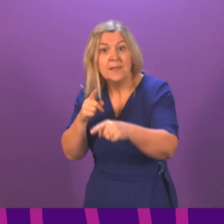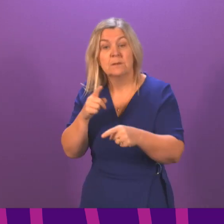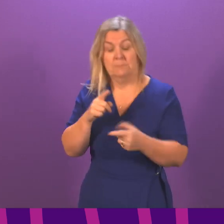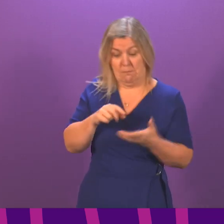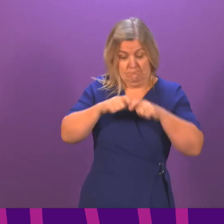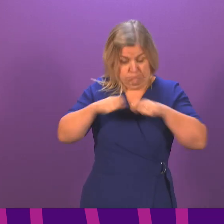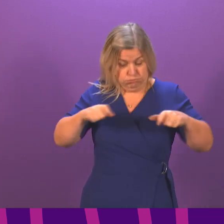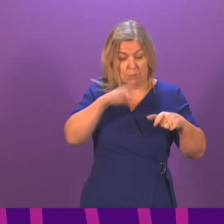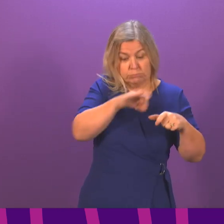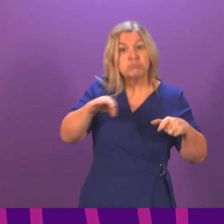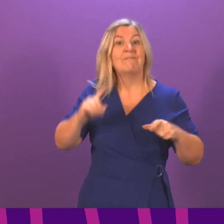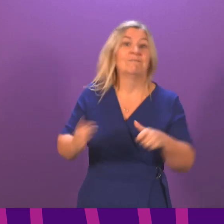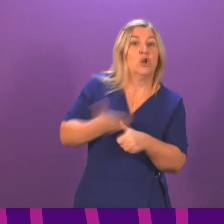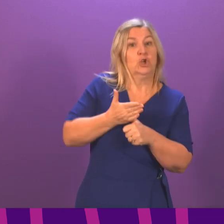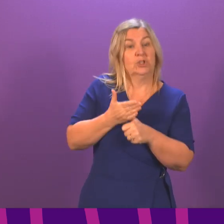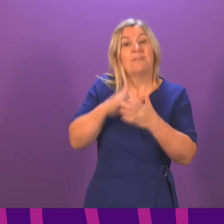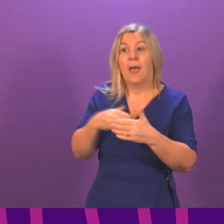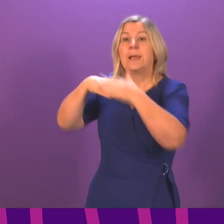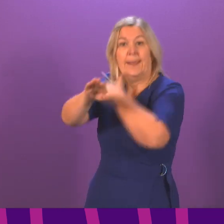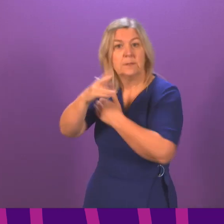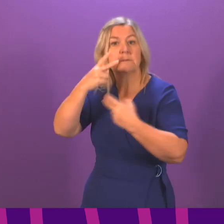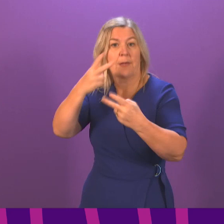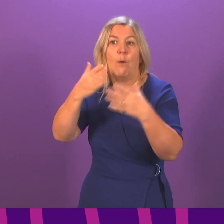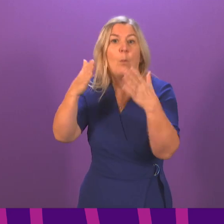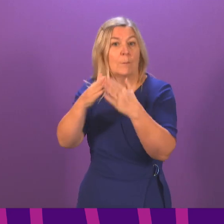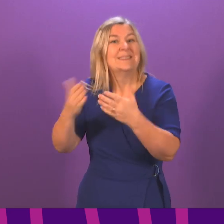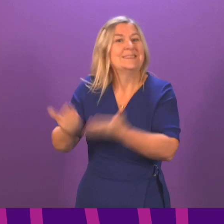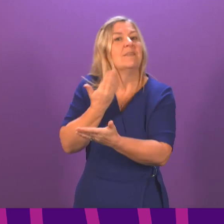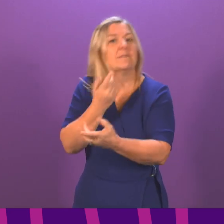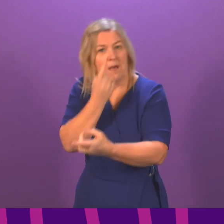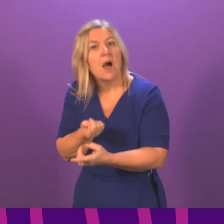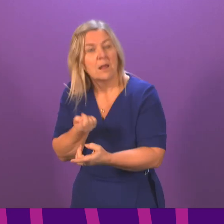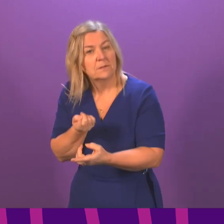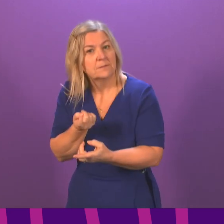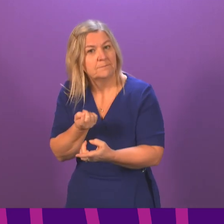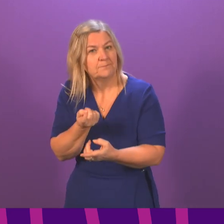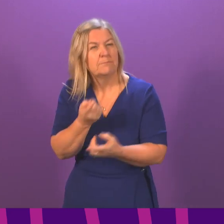Although the use of such testing is being rolled out in the way that the health secretary